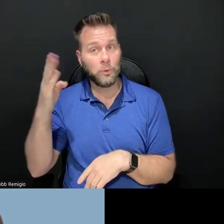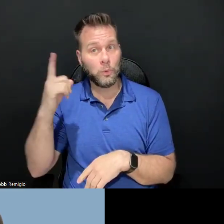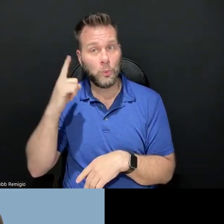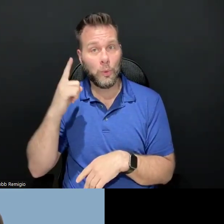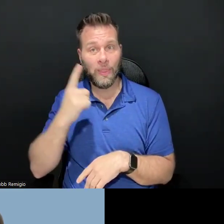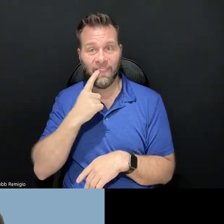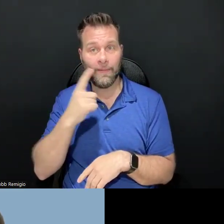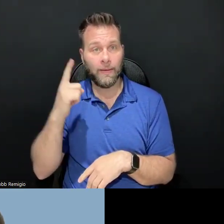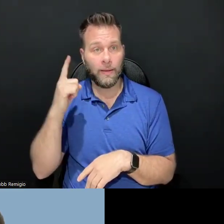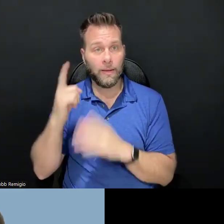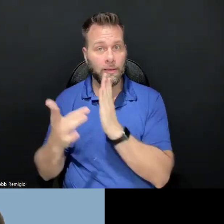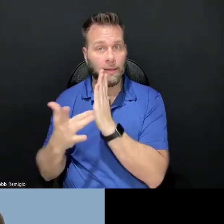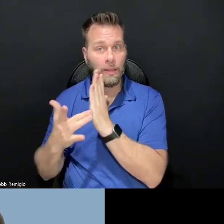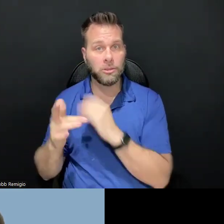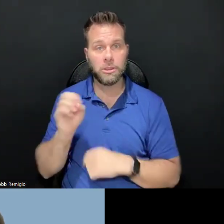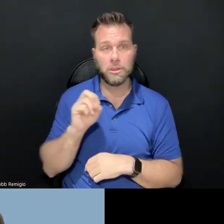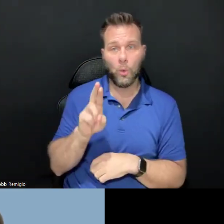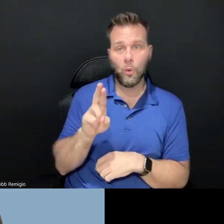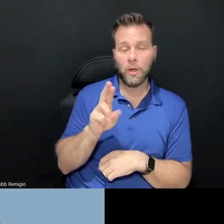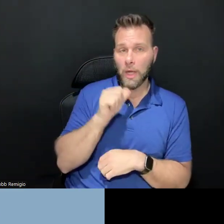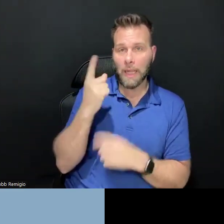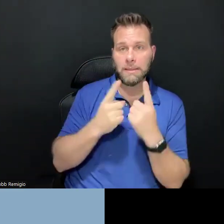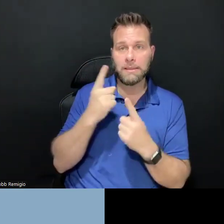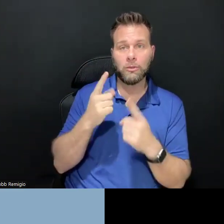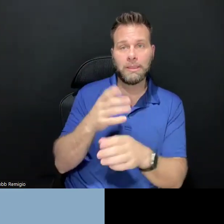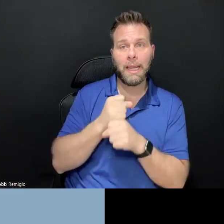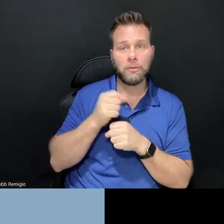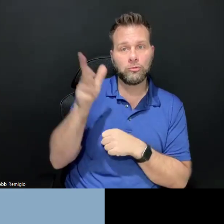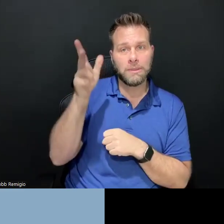have hearing aids, the Bluetooth technology or -- or you are not considering getting receivers